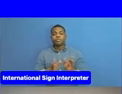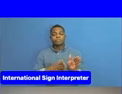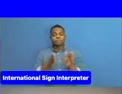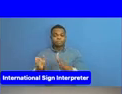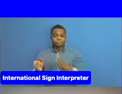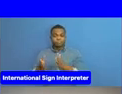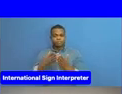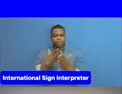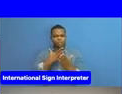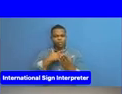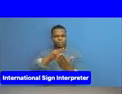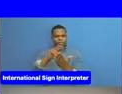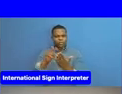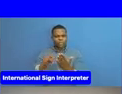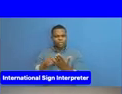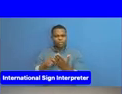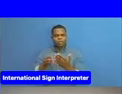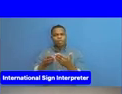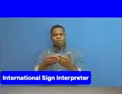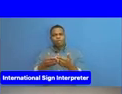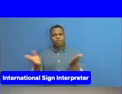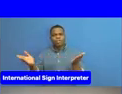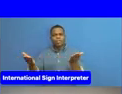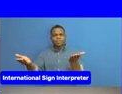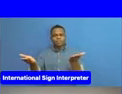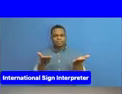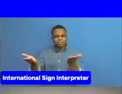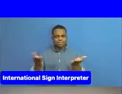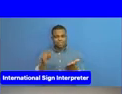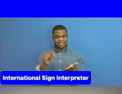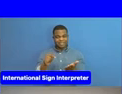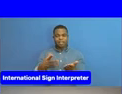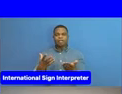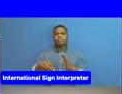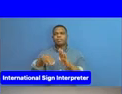apply in our digital application form where you also upload your budget form and submit